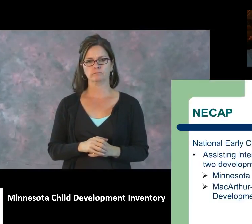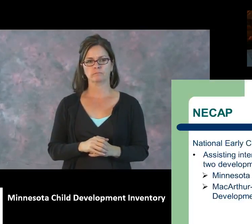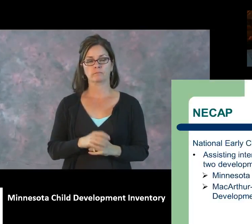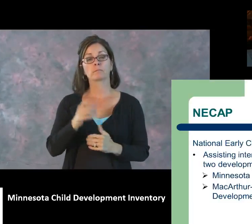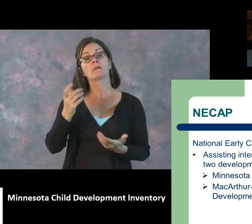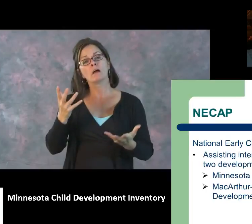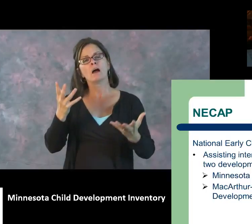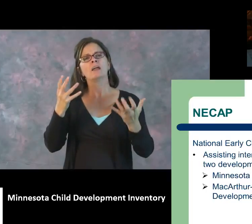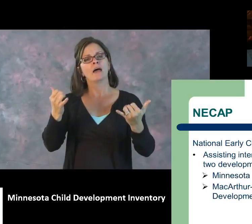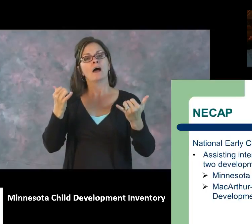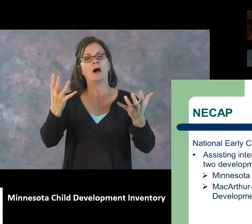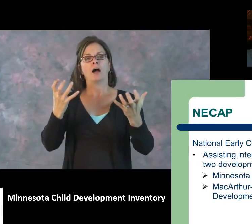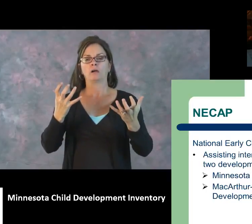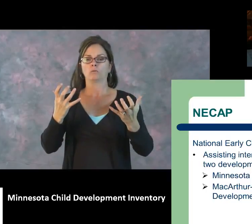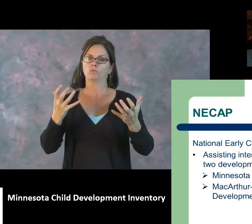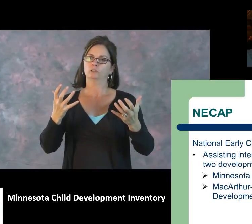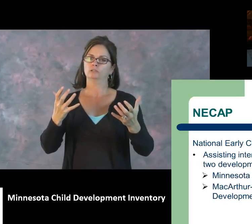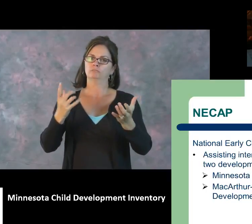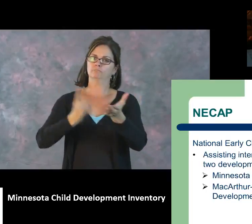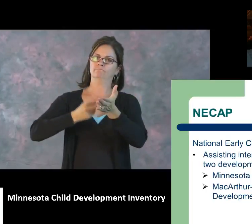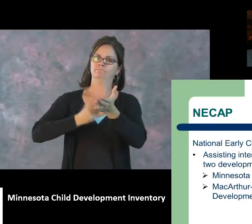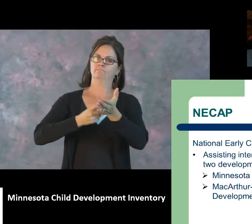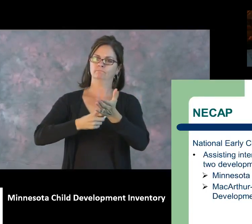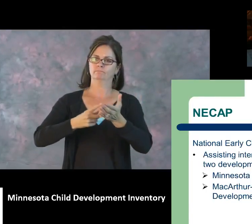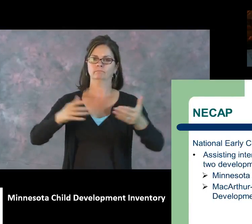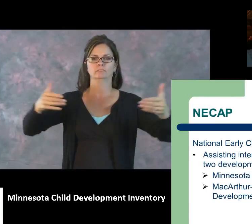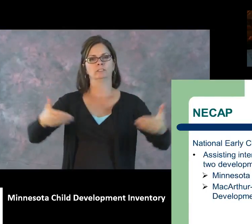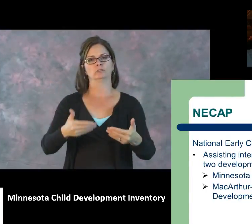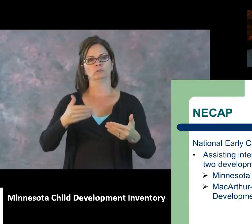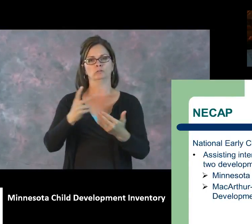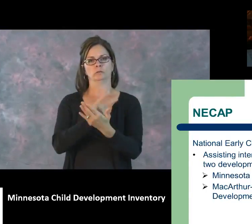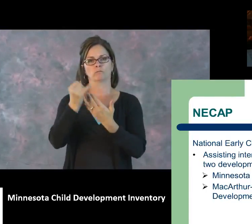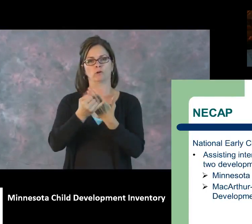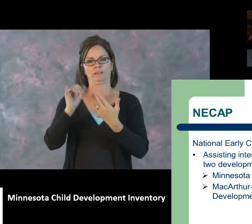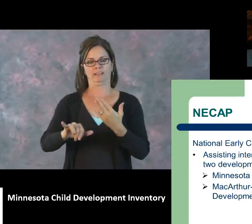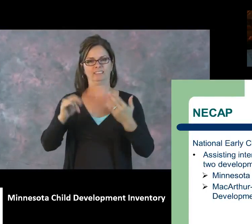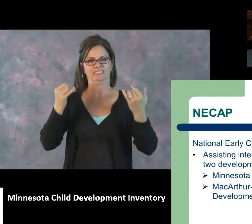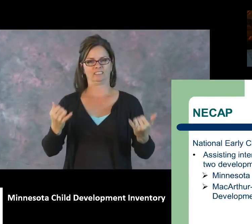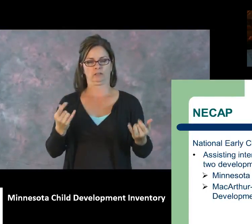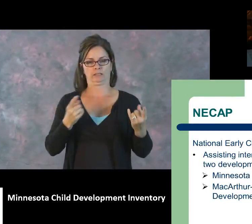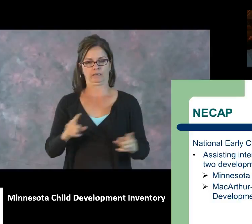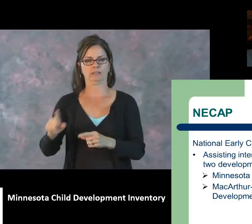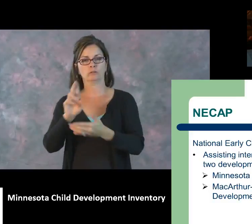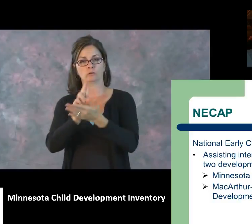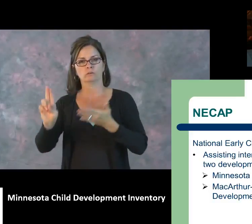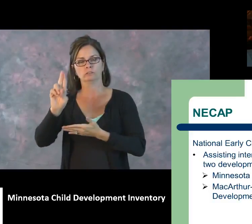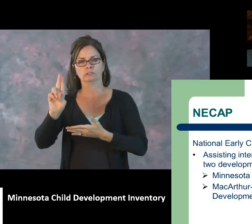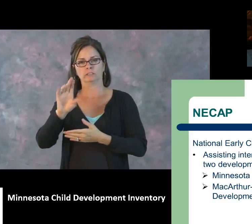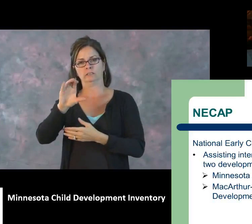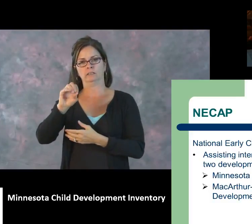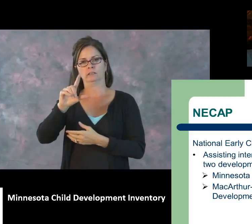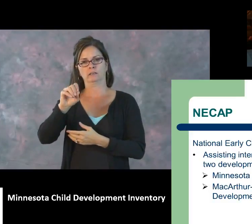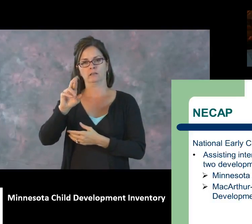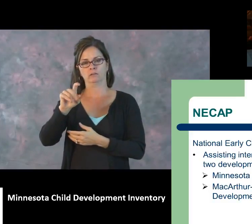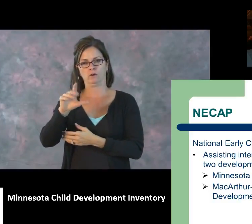I want to take a minute to introduce a project that is currently happening through the University of Colorado, Boulder.